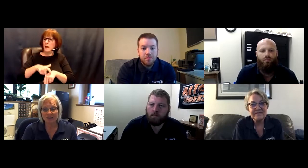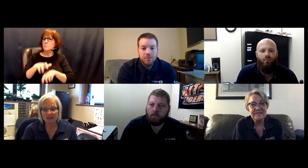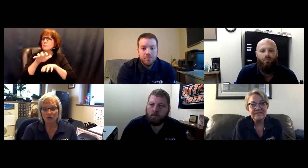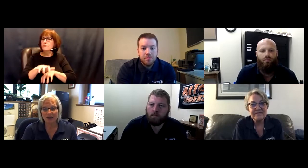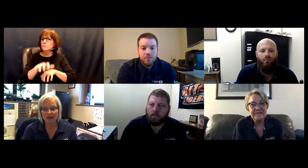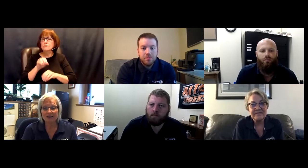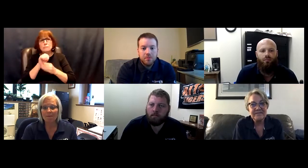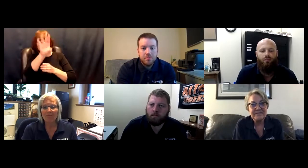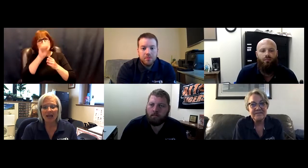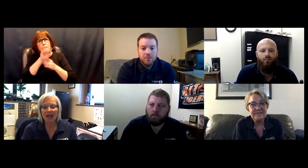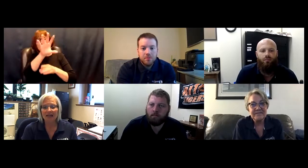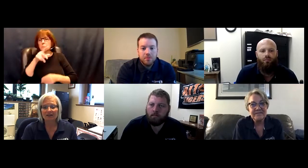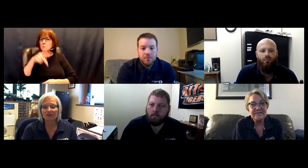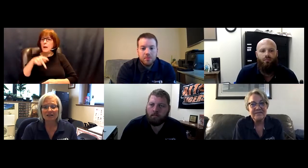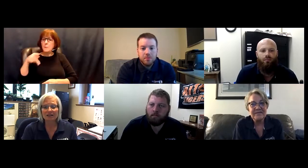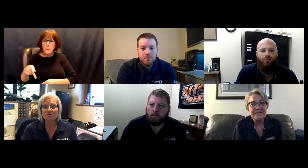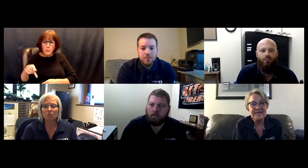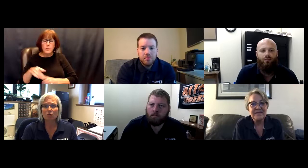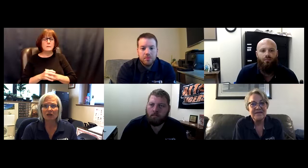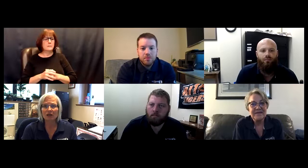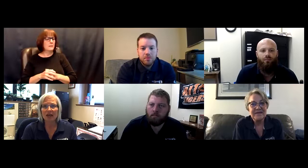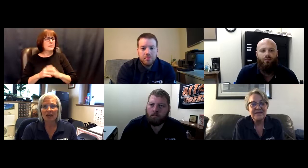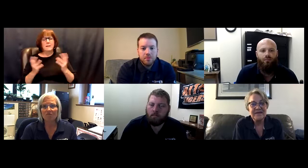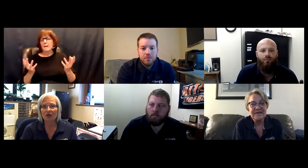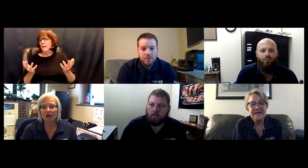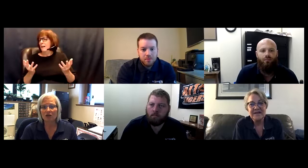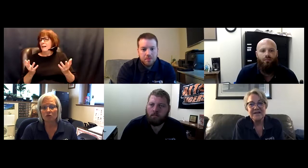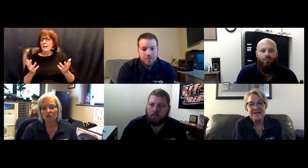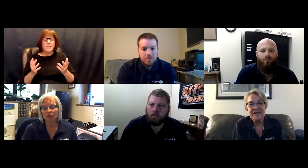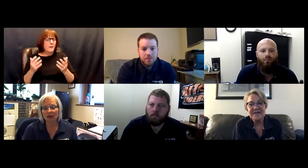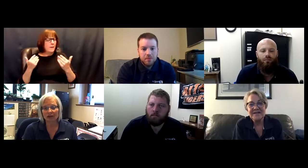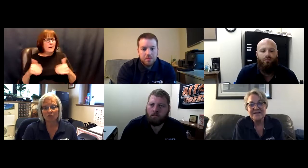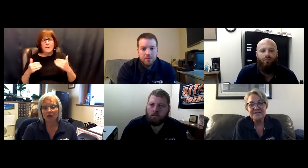screens and just really made it very user-friendly for